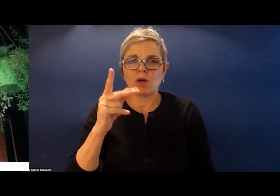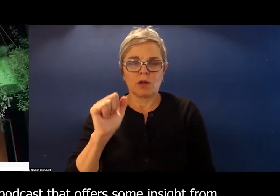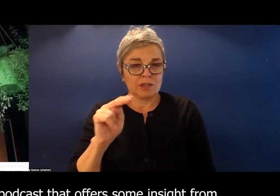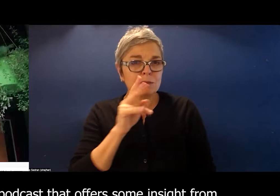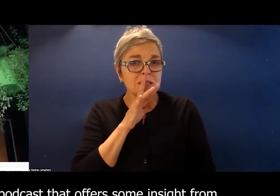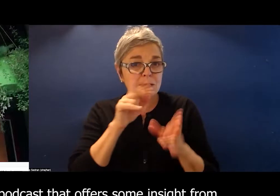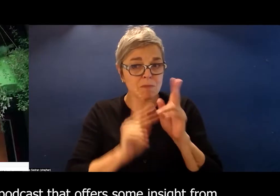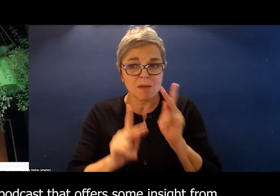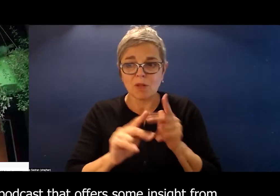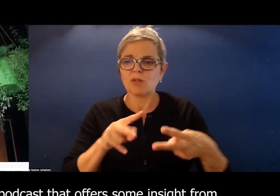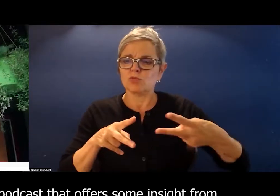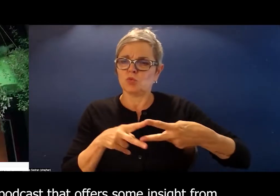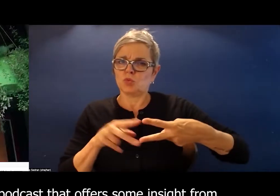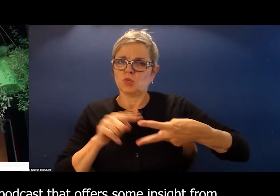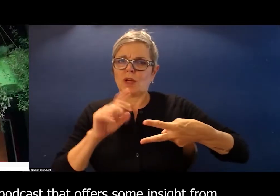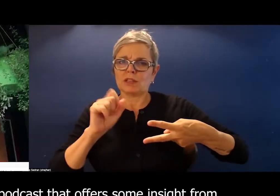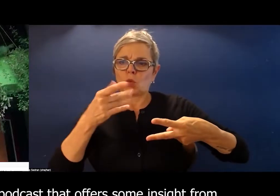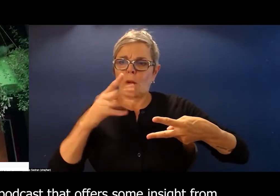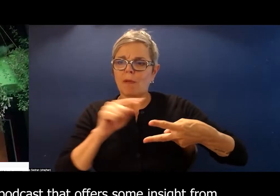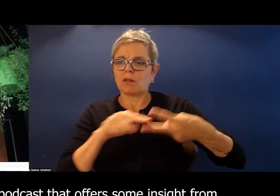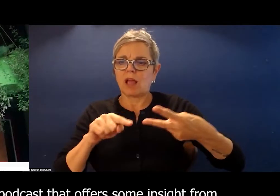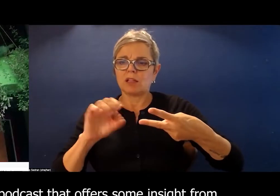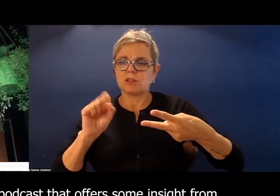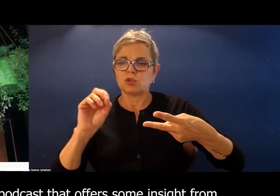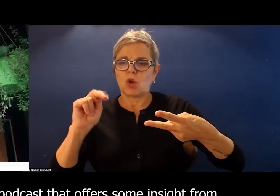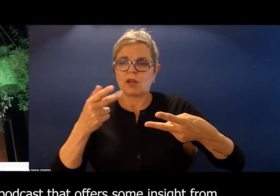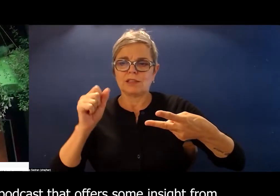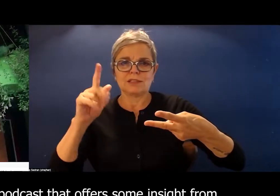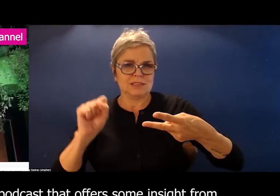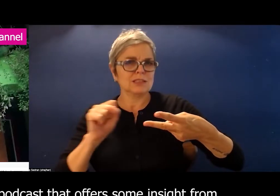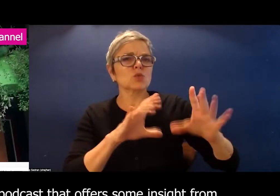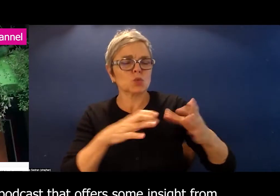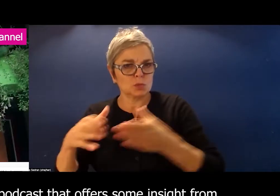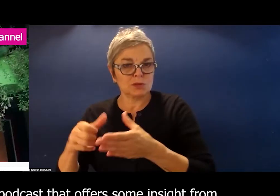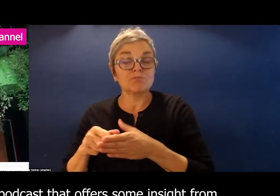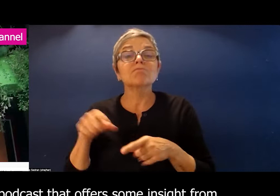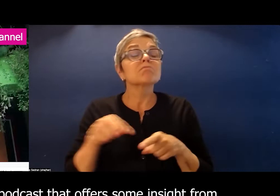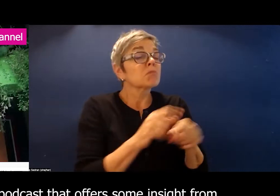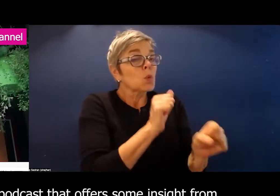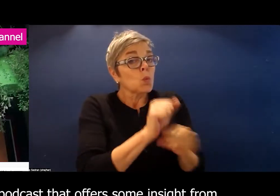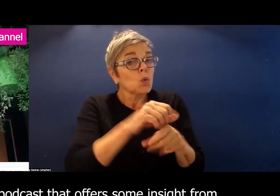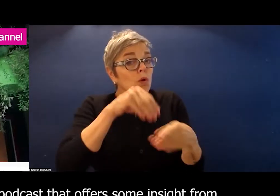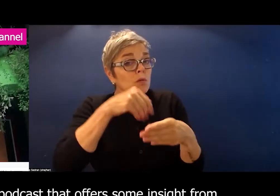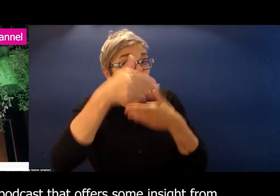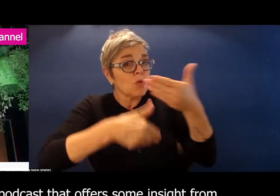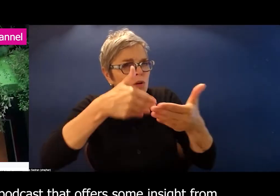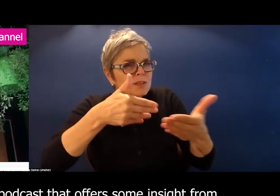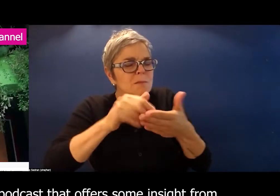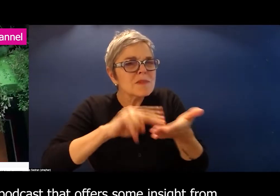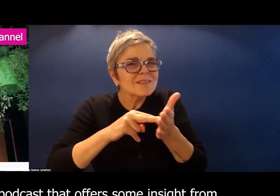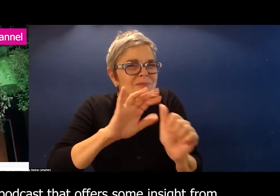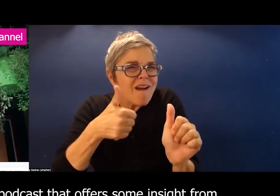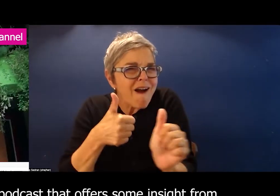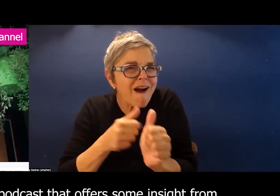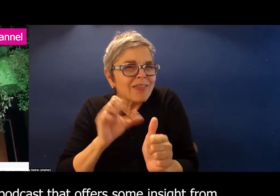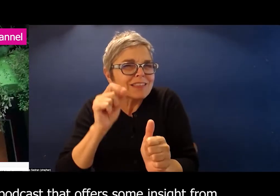Michelle: Work In Progress is a podcast that offers some insight from behind the scenes to curatorial projects that could be seen as process based.